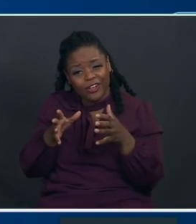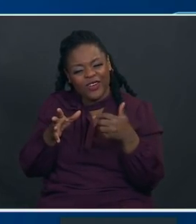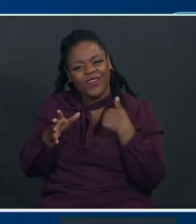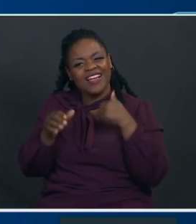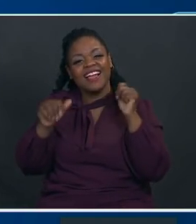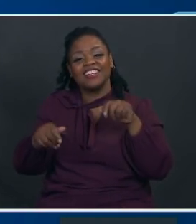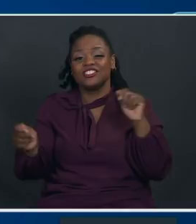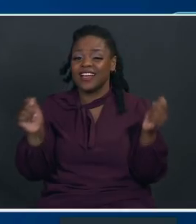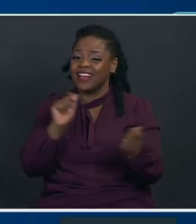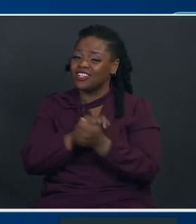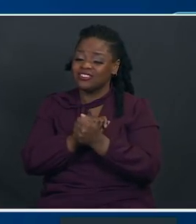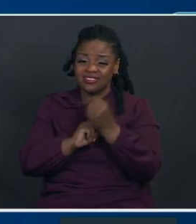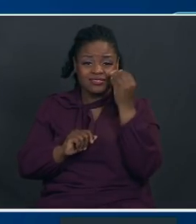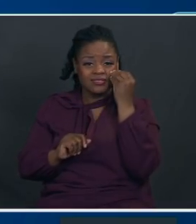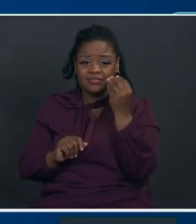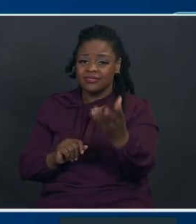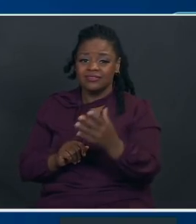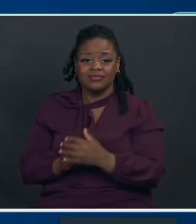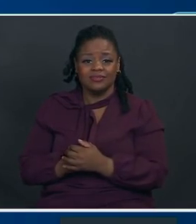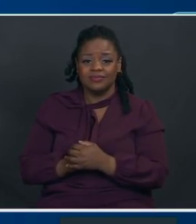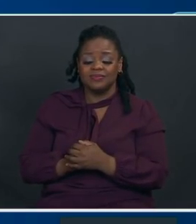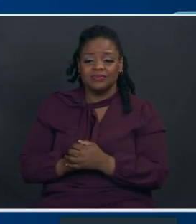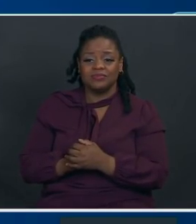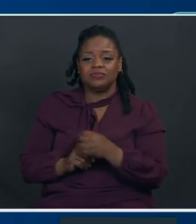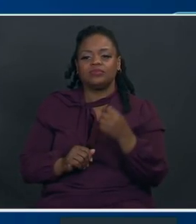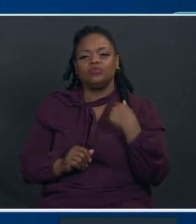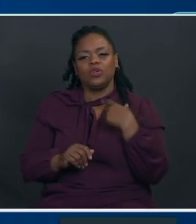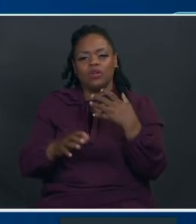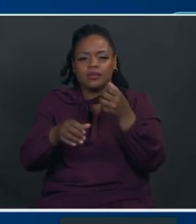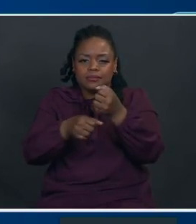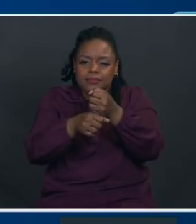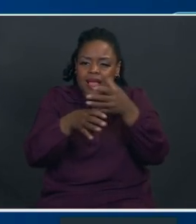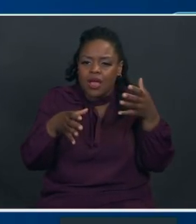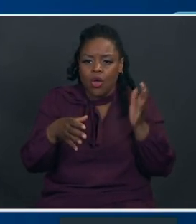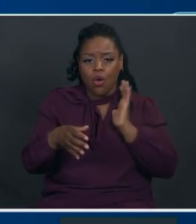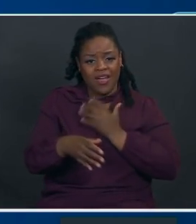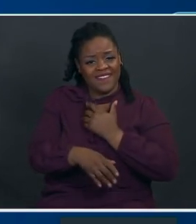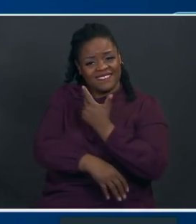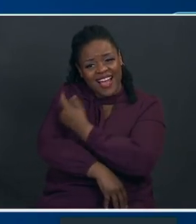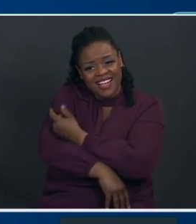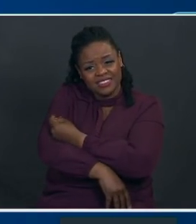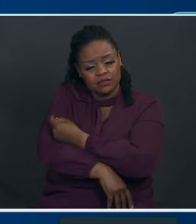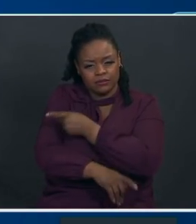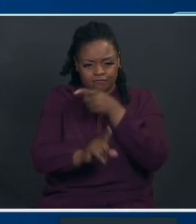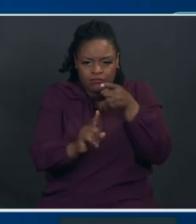Continuing to expand safe, effective vaccination is key to ending the COVID-19 pandemic